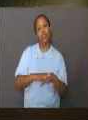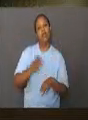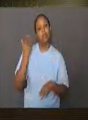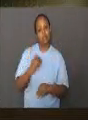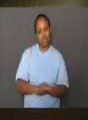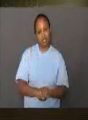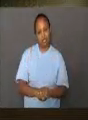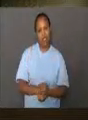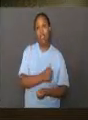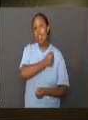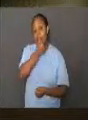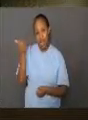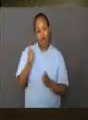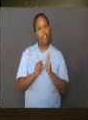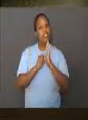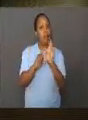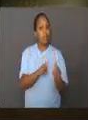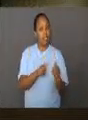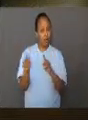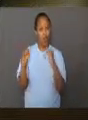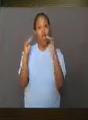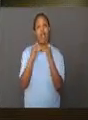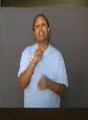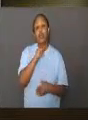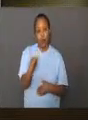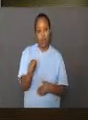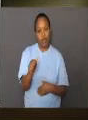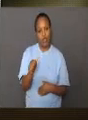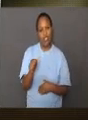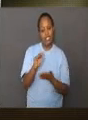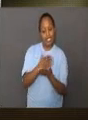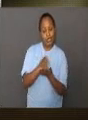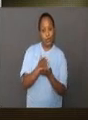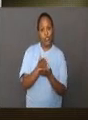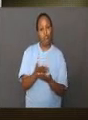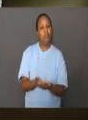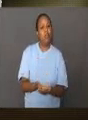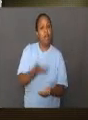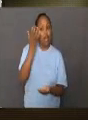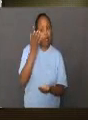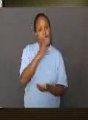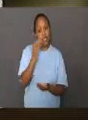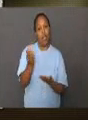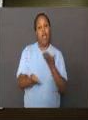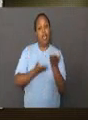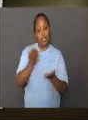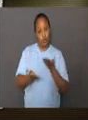another example of unequal distribution of resources and services throughout